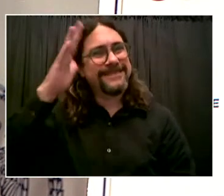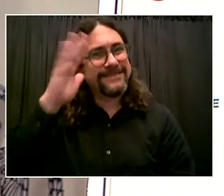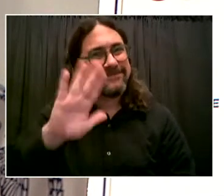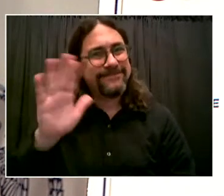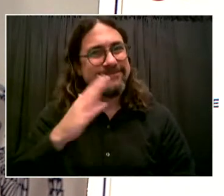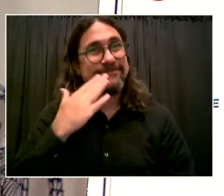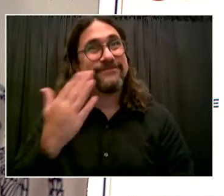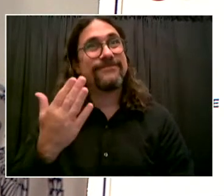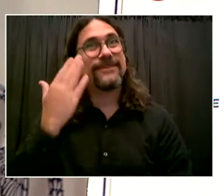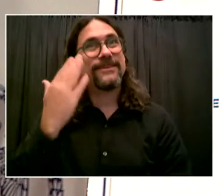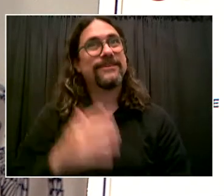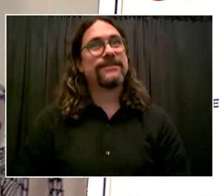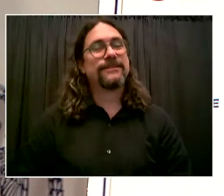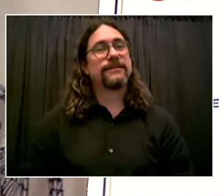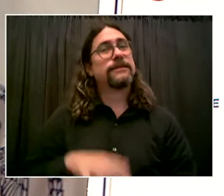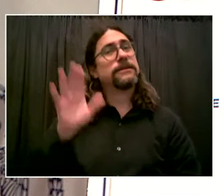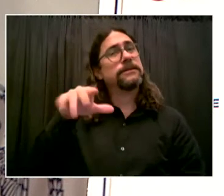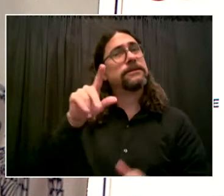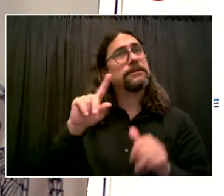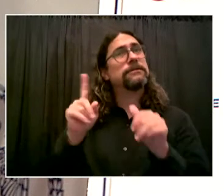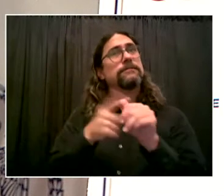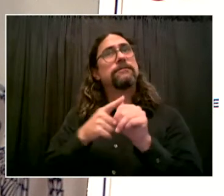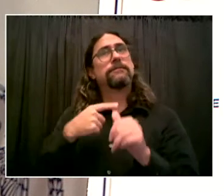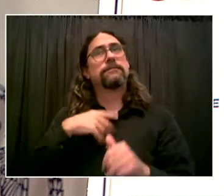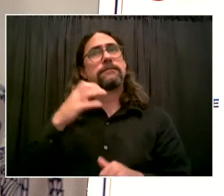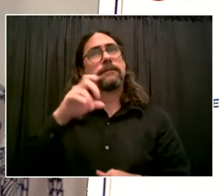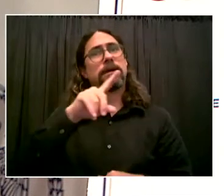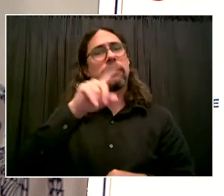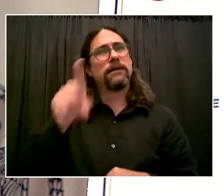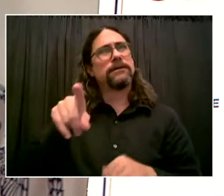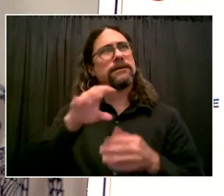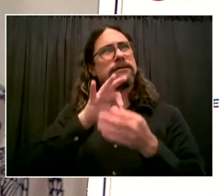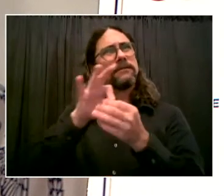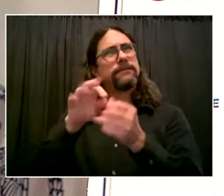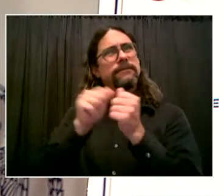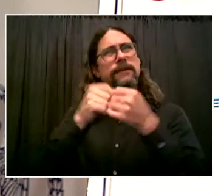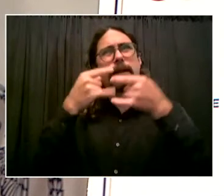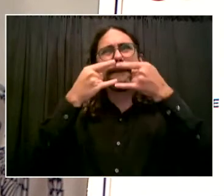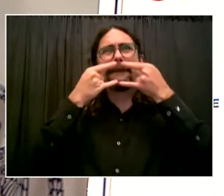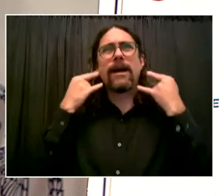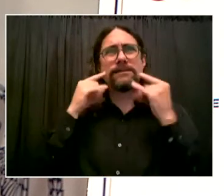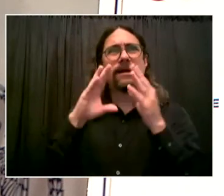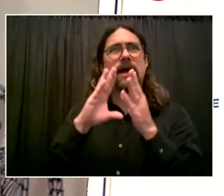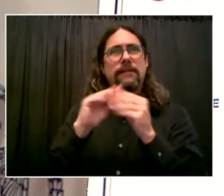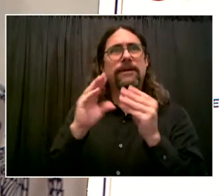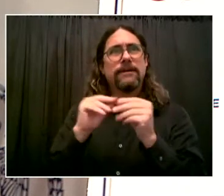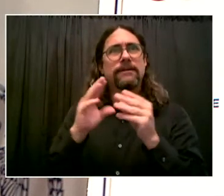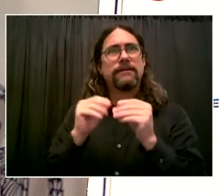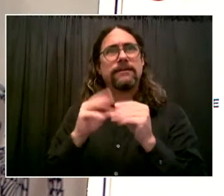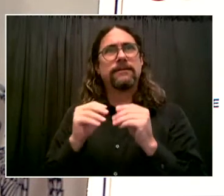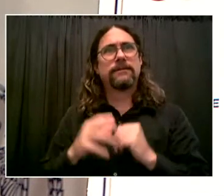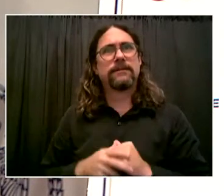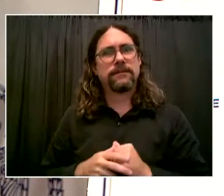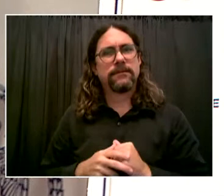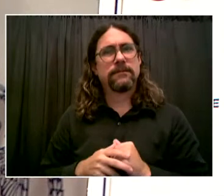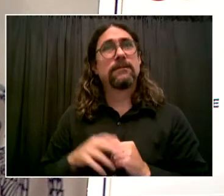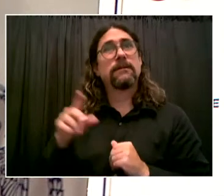Reporter: